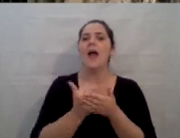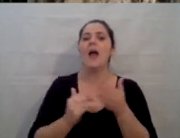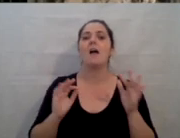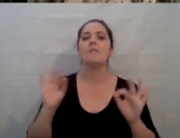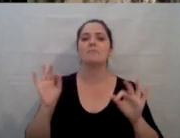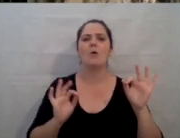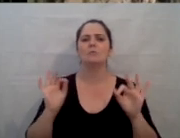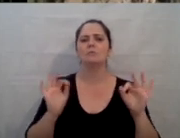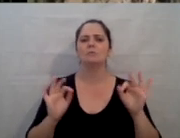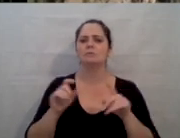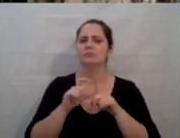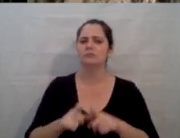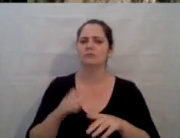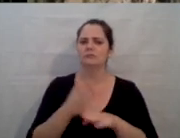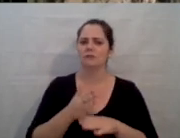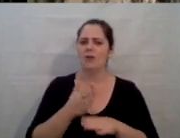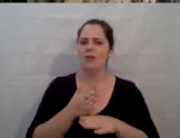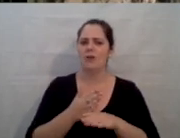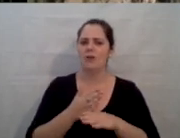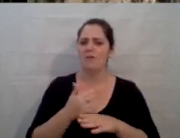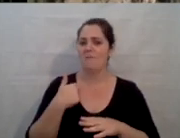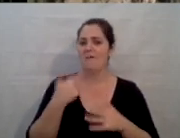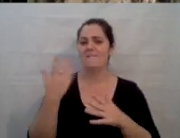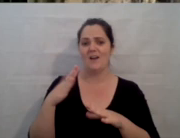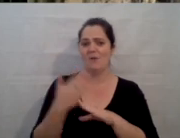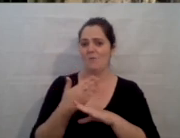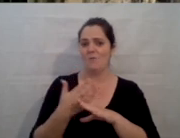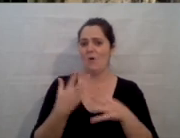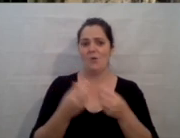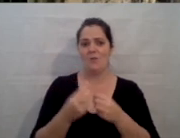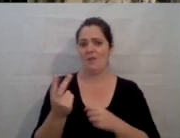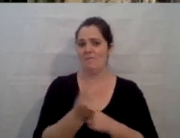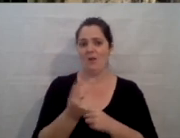I've worked with Atticus and Rachel many times before, they're both exceptional life models.